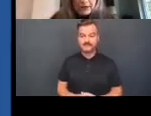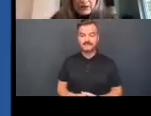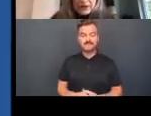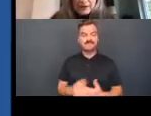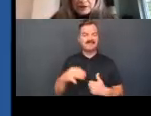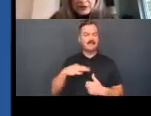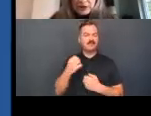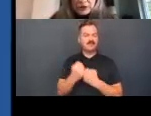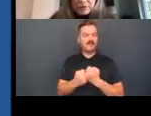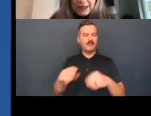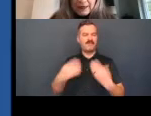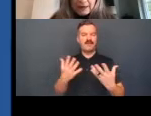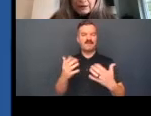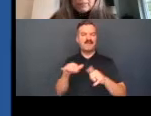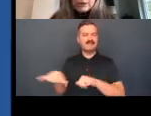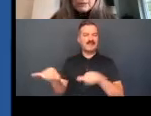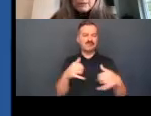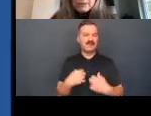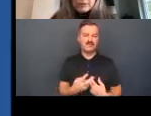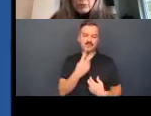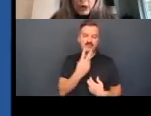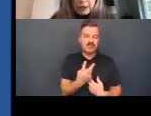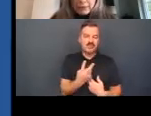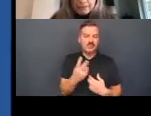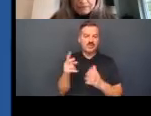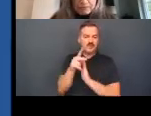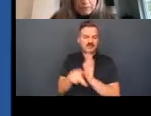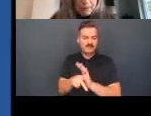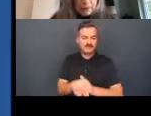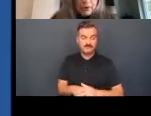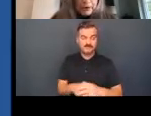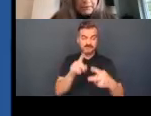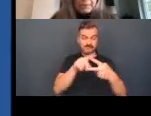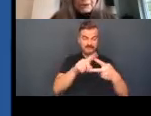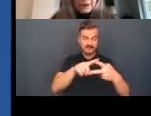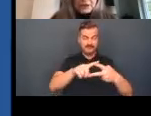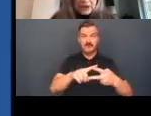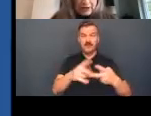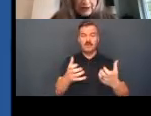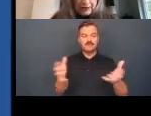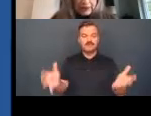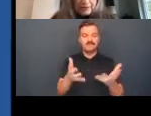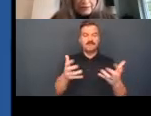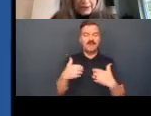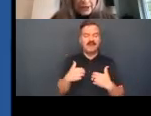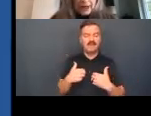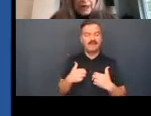the standards into two main ethical principles, one promoting population health outcomes.